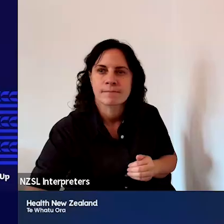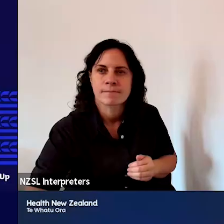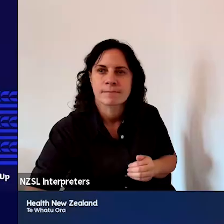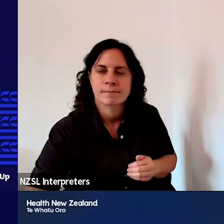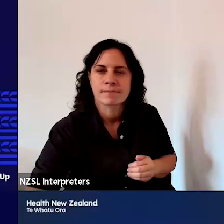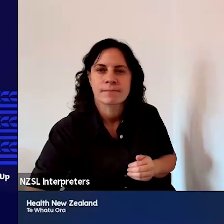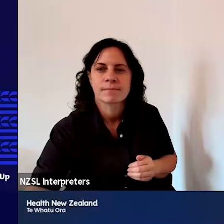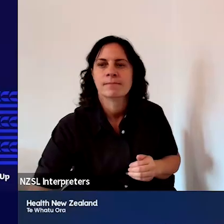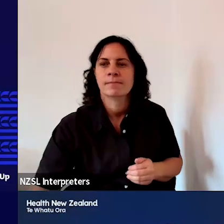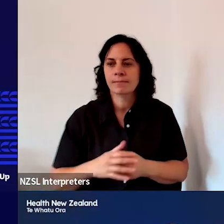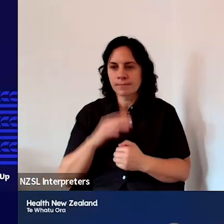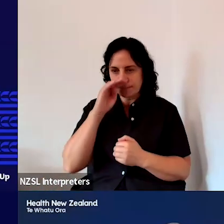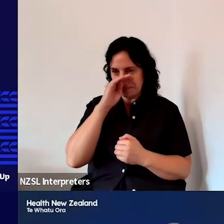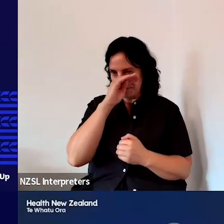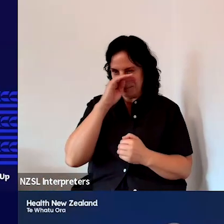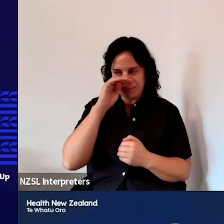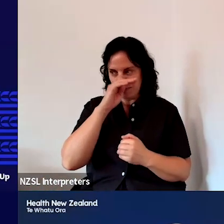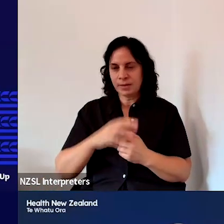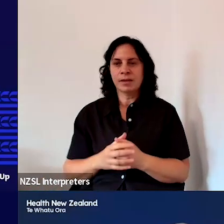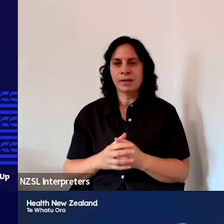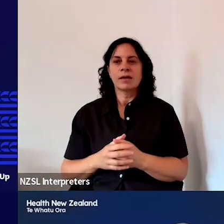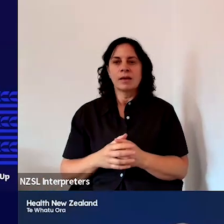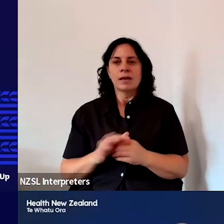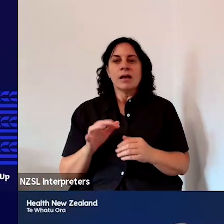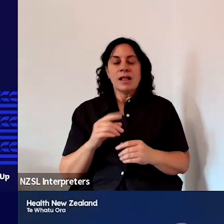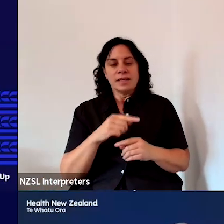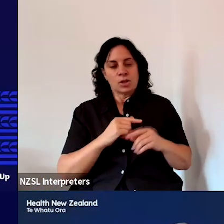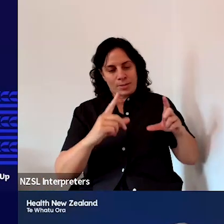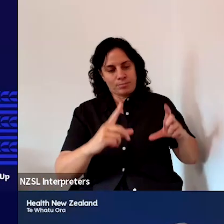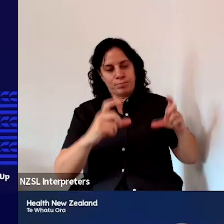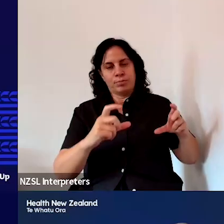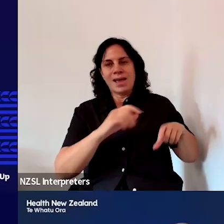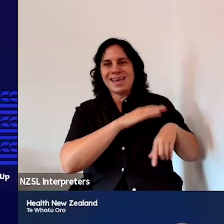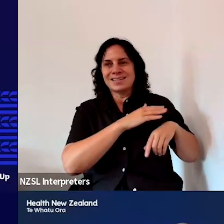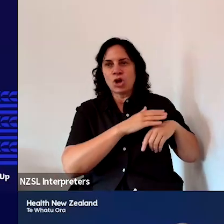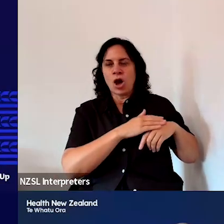of a snapshot in time versus a longitudinal analysis. I wonder if you could share a little bit,